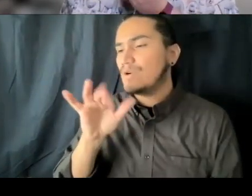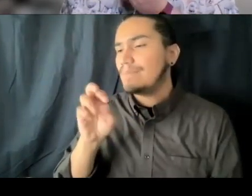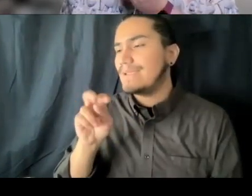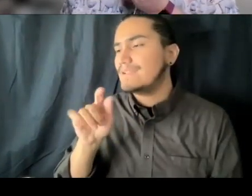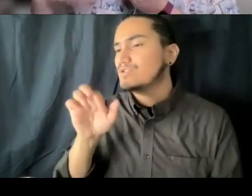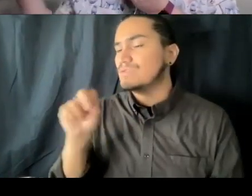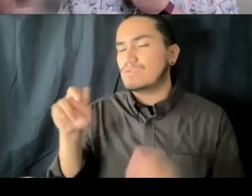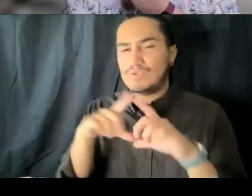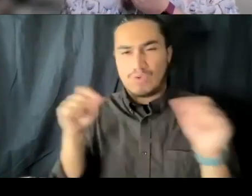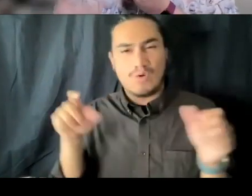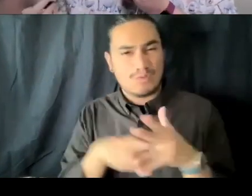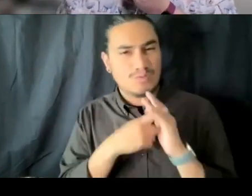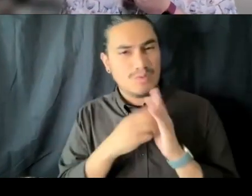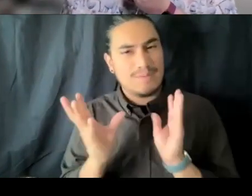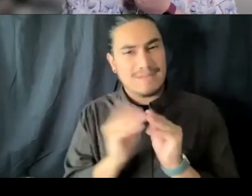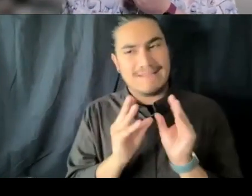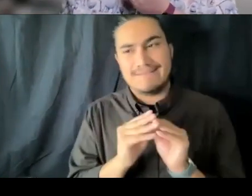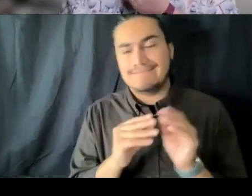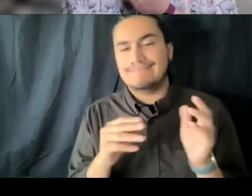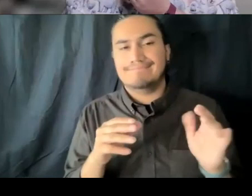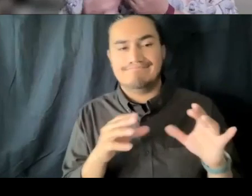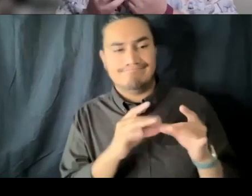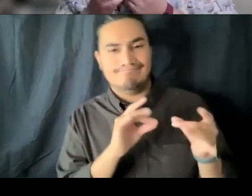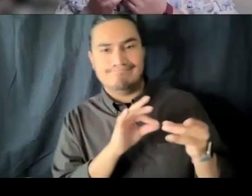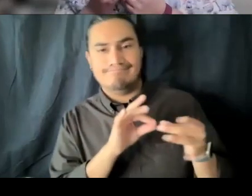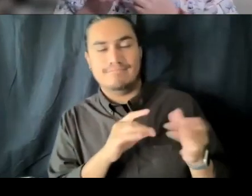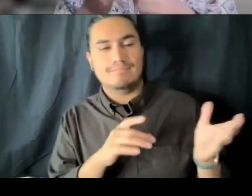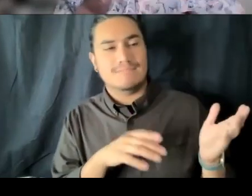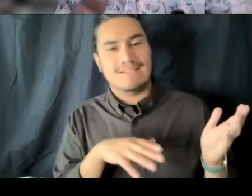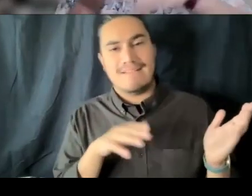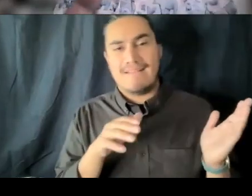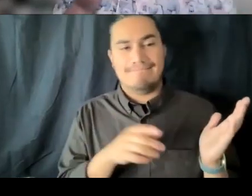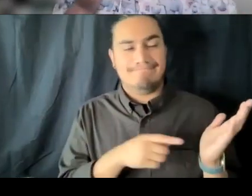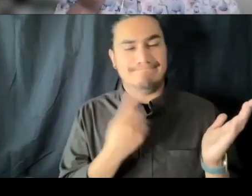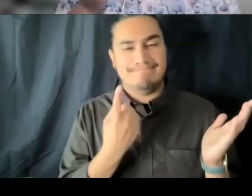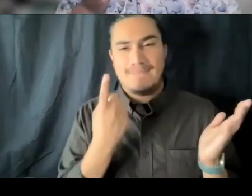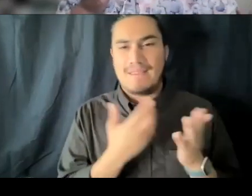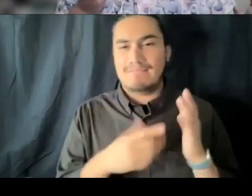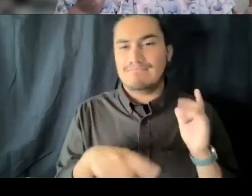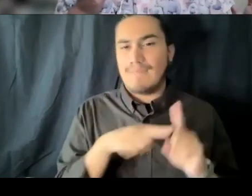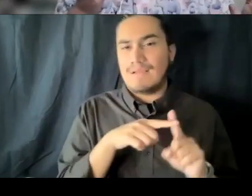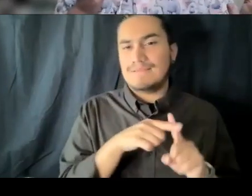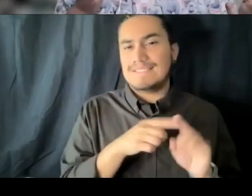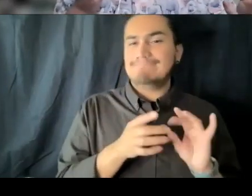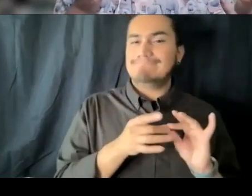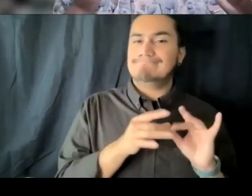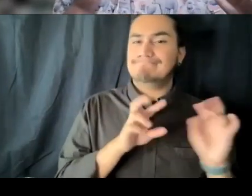you know, a joy or an affirmation. And throughout when we're working with people,